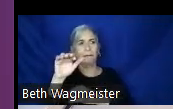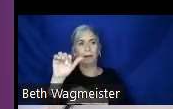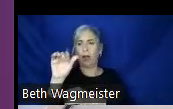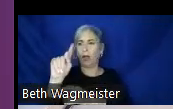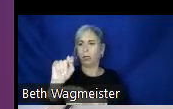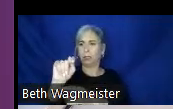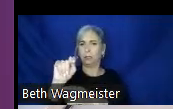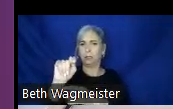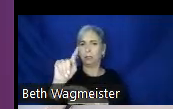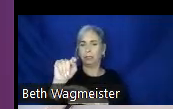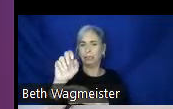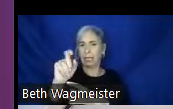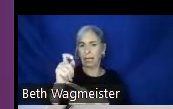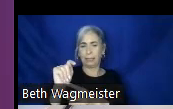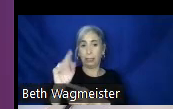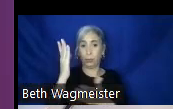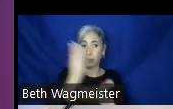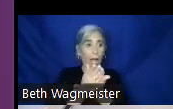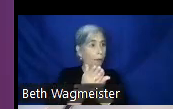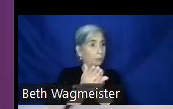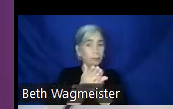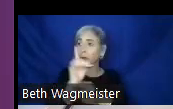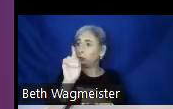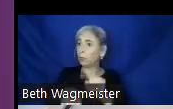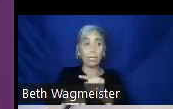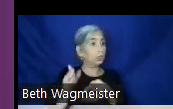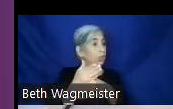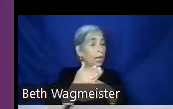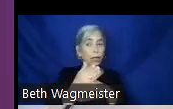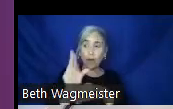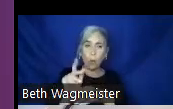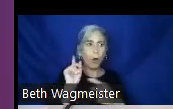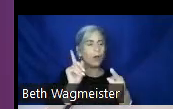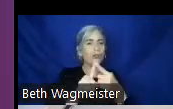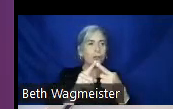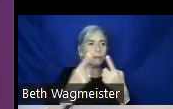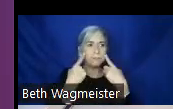Maybe that is where you stop the presses where in another case you don't. It is hard because we